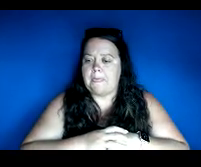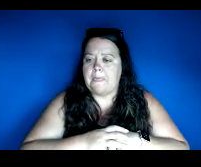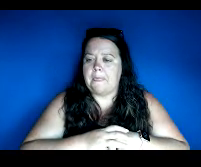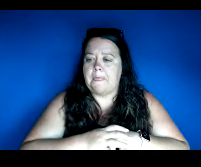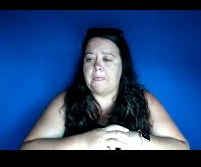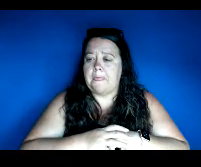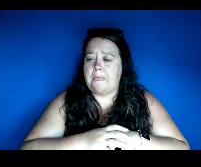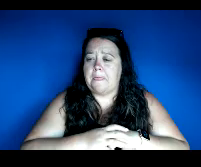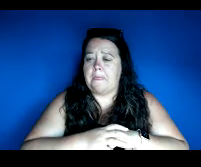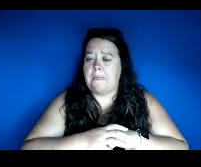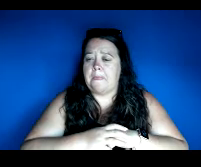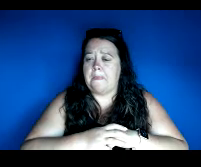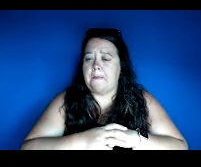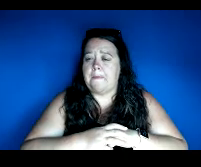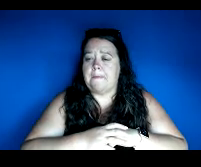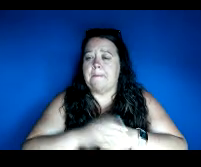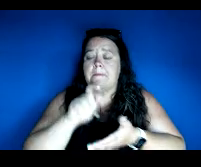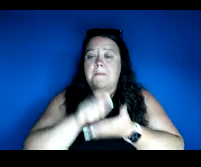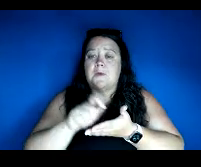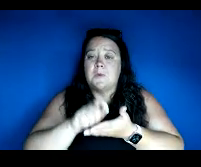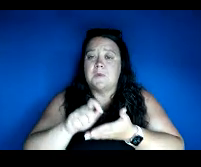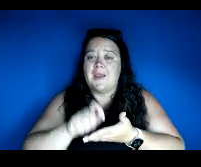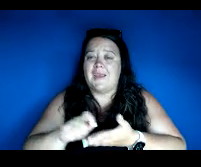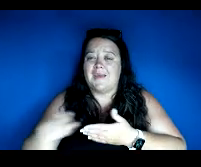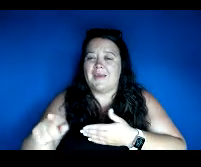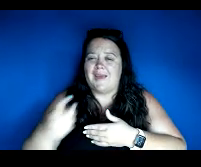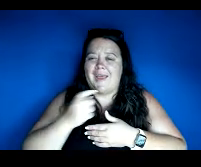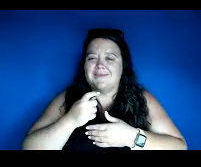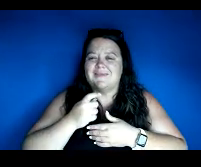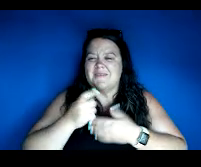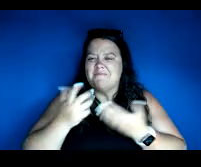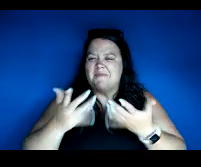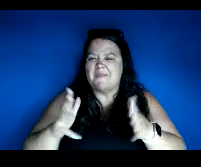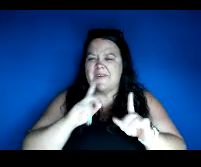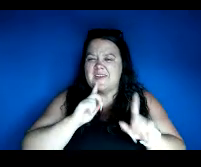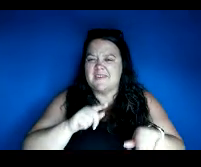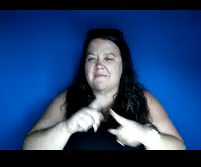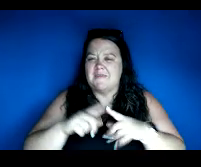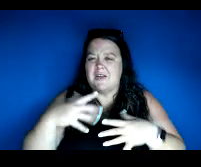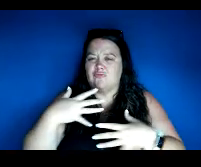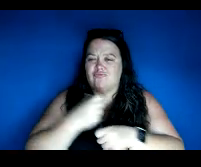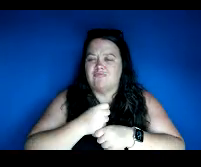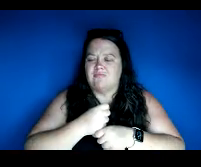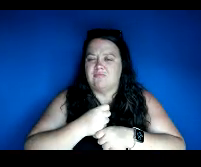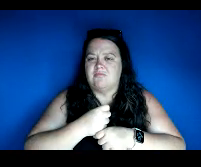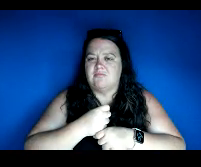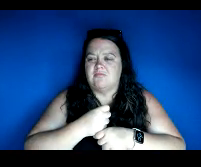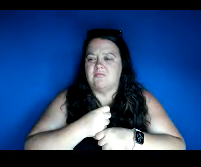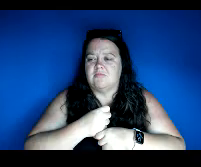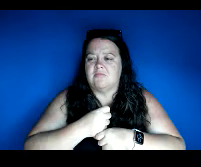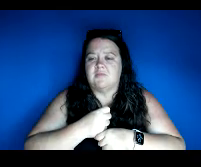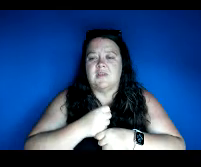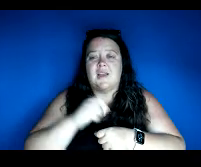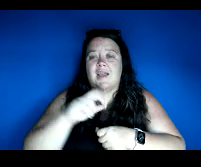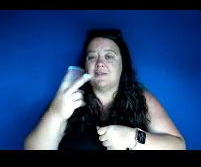I know, I might have been in process of kind of answering the other note-taking question that happened, but just to kind of recap that, it's our second most common type of accommodation,